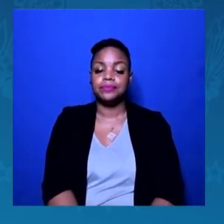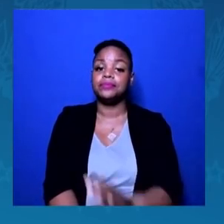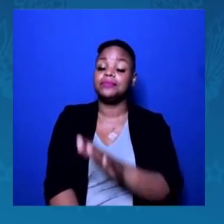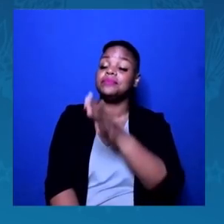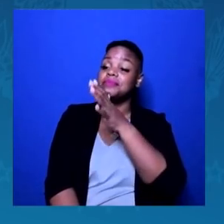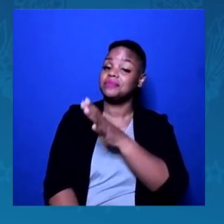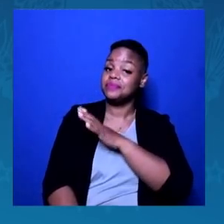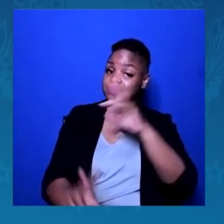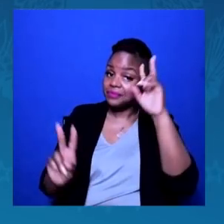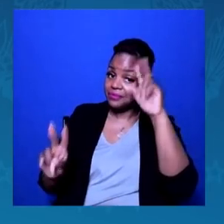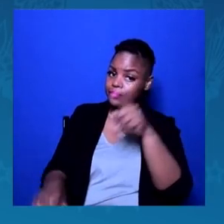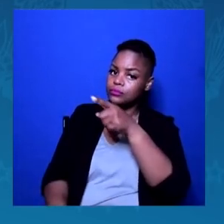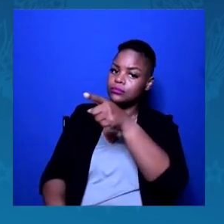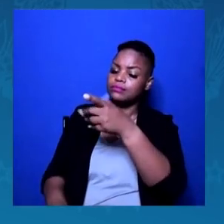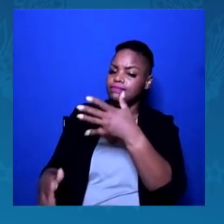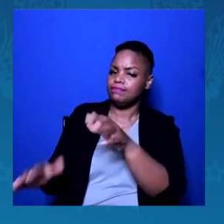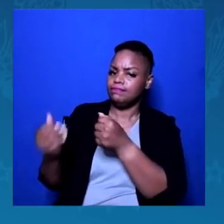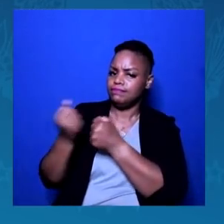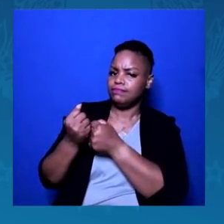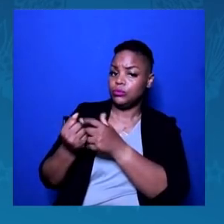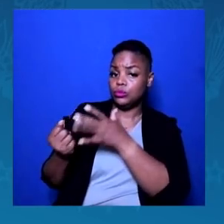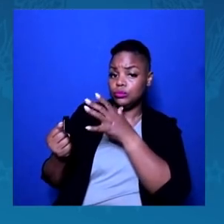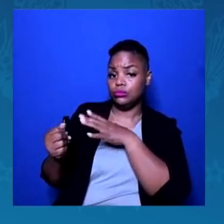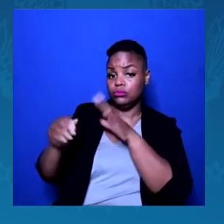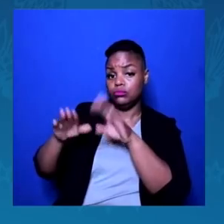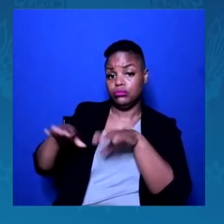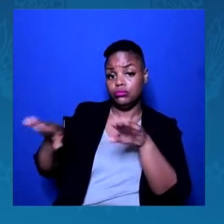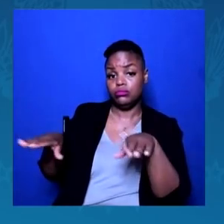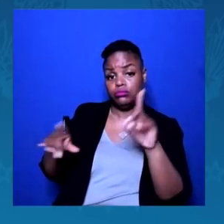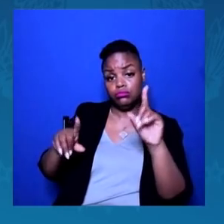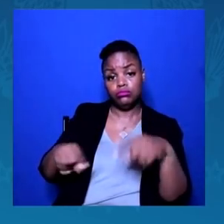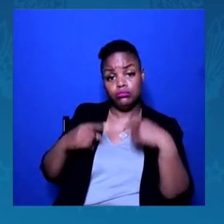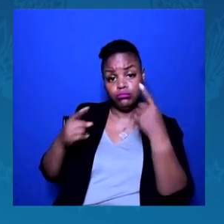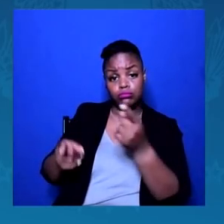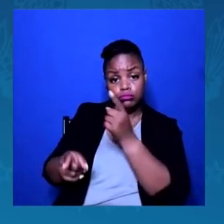What specific options does the U.S. have to continue helping at risk?